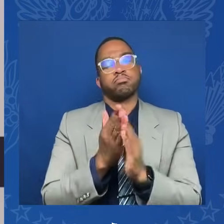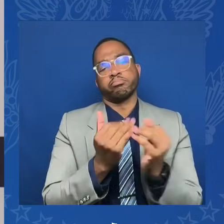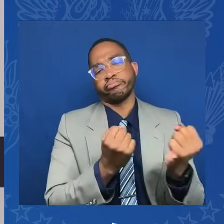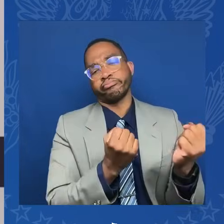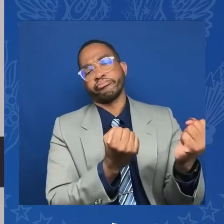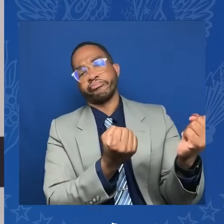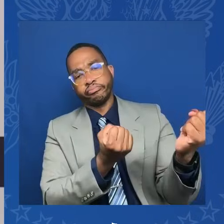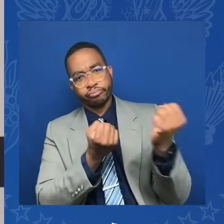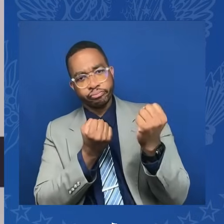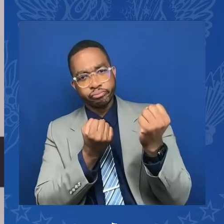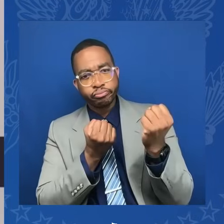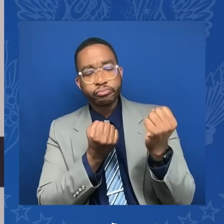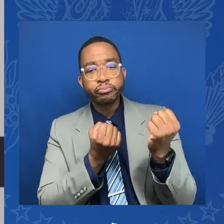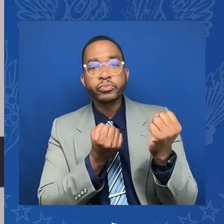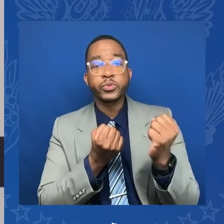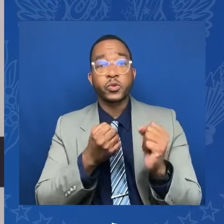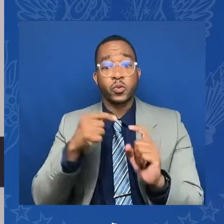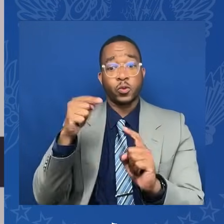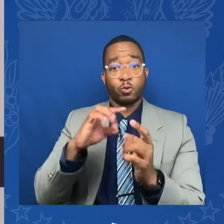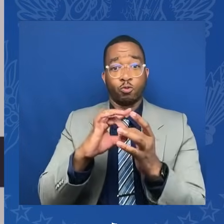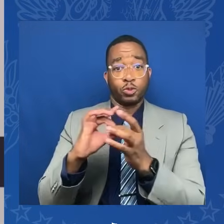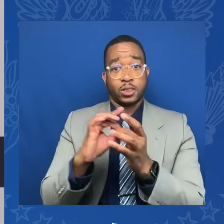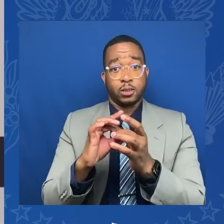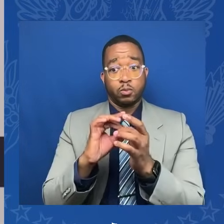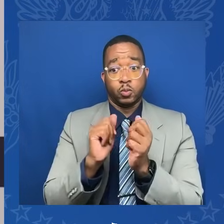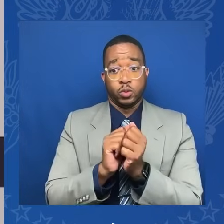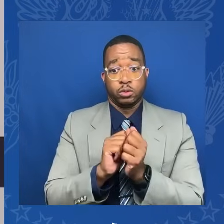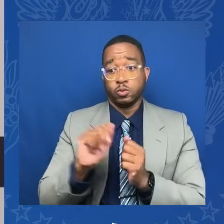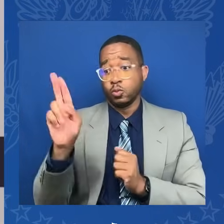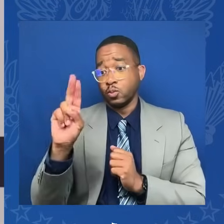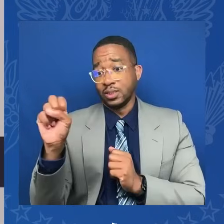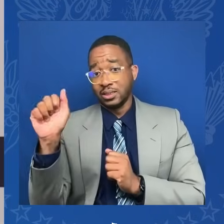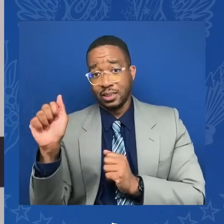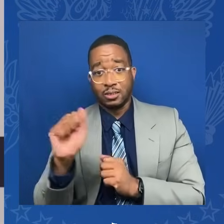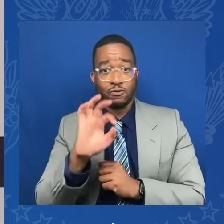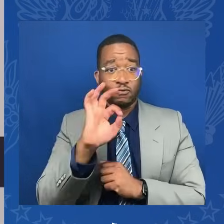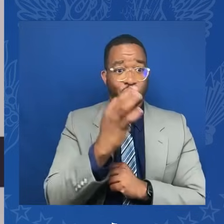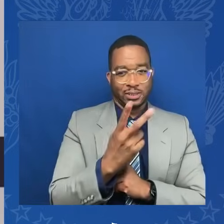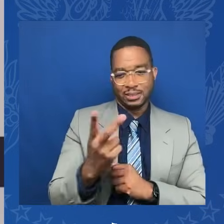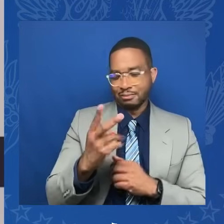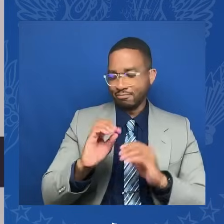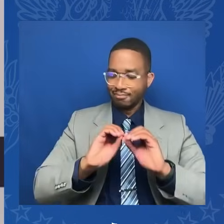and the United States exemplifies. You know, we see it in Ukraine, where our two countries